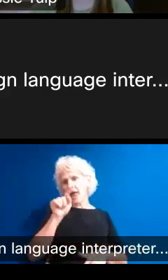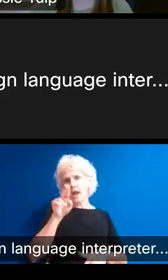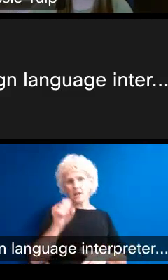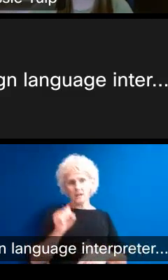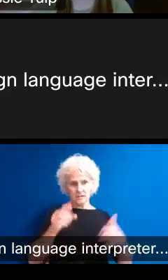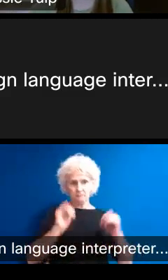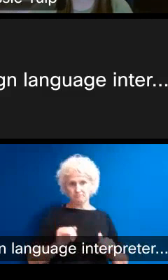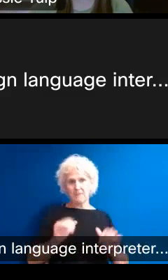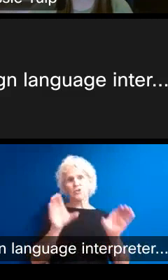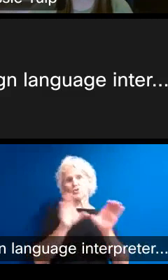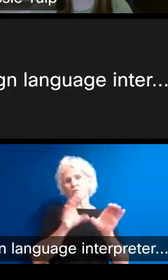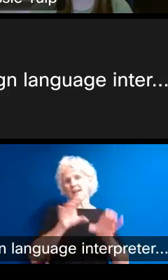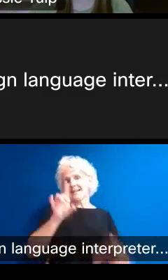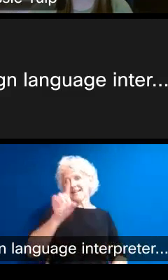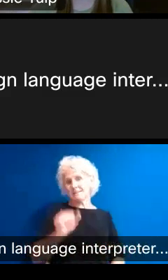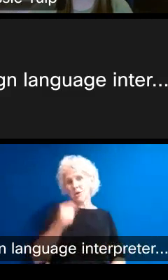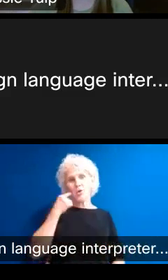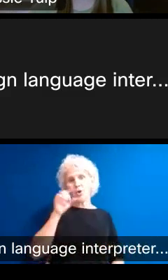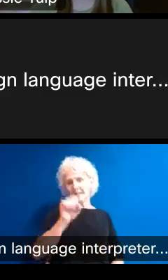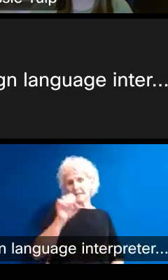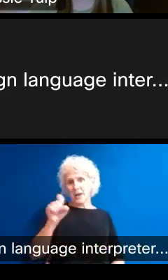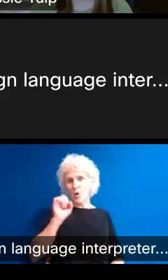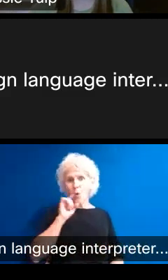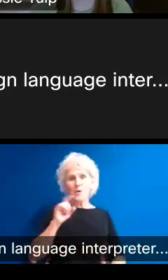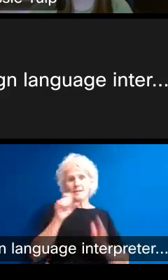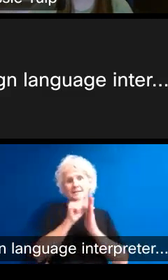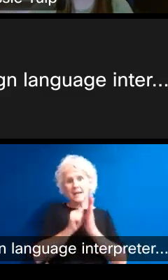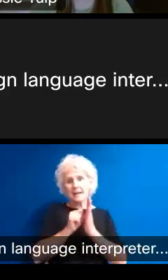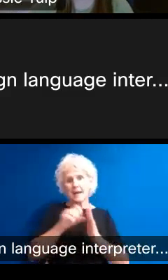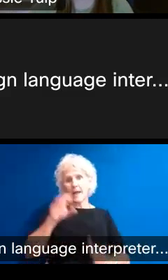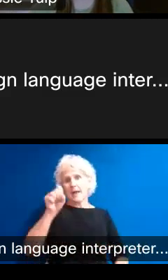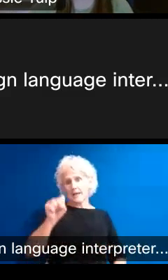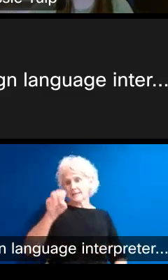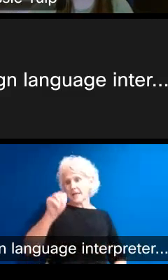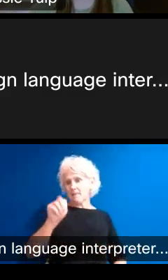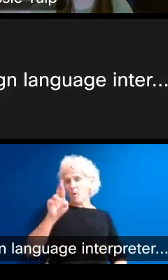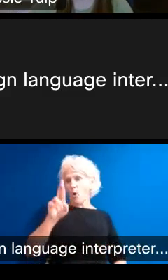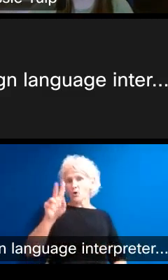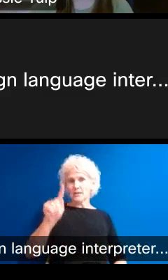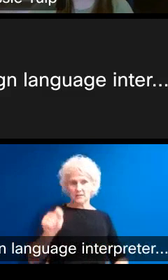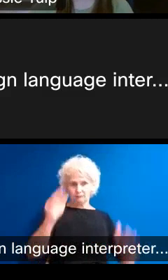Security or the State Medical review team, also known as SMRT; be assessed using MnCHOICES to